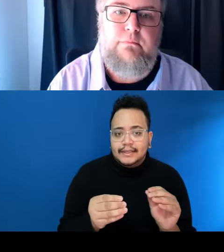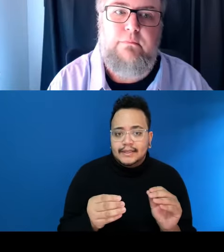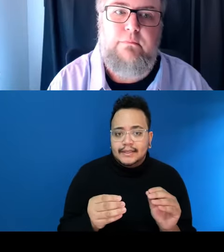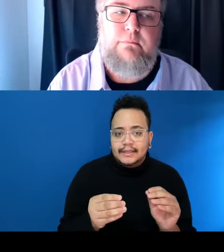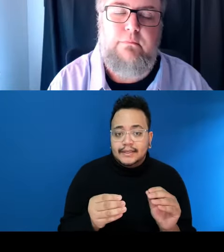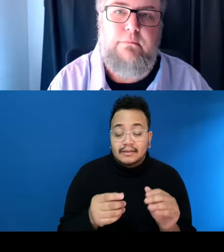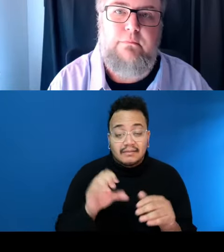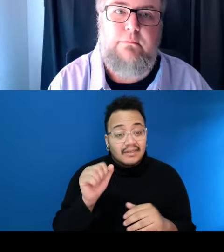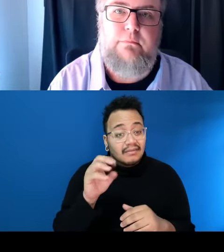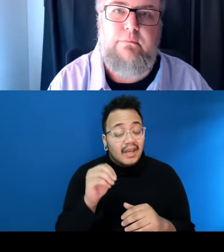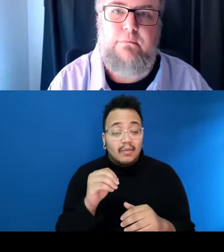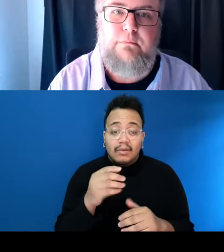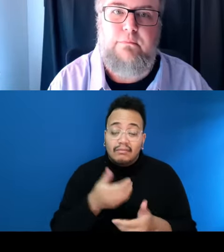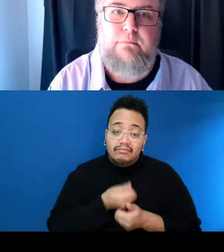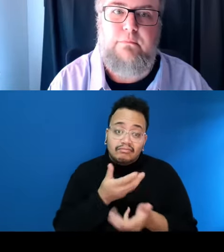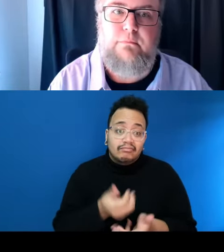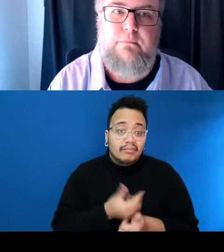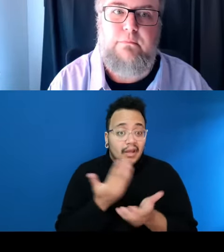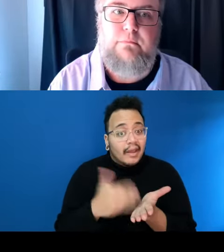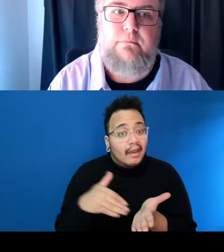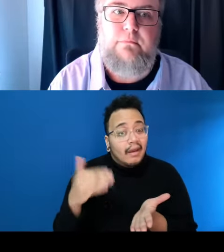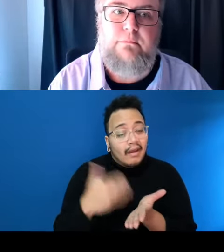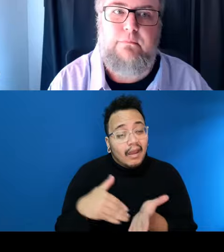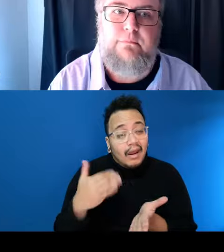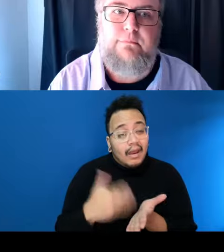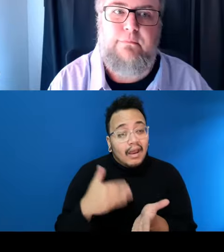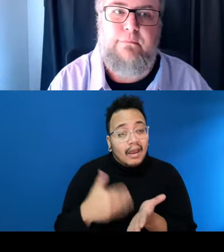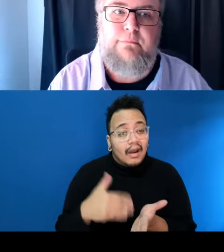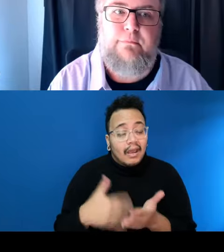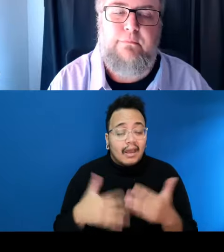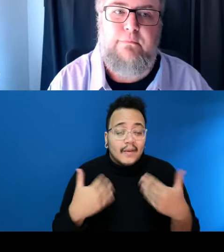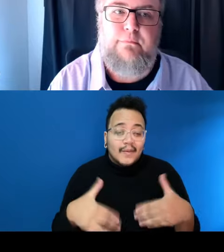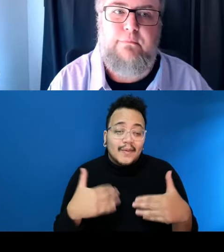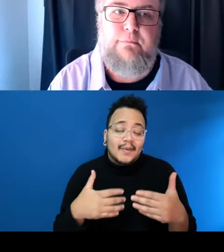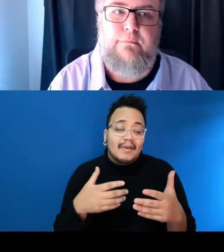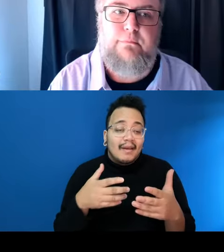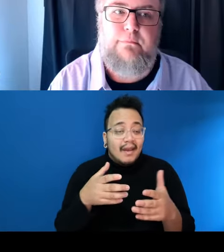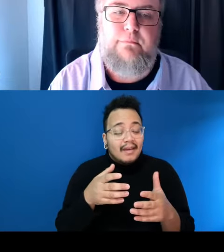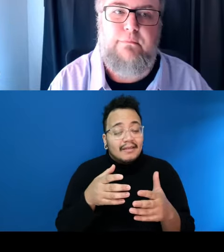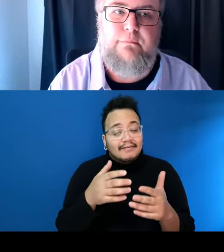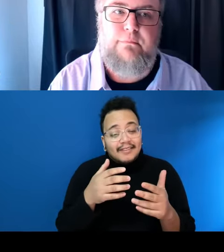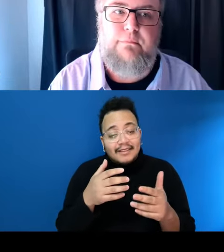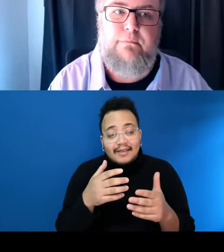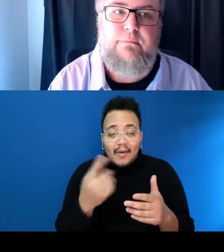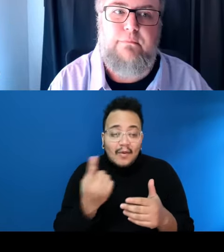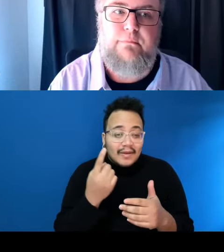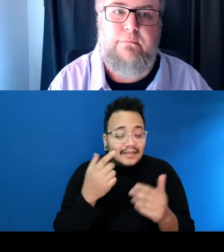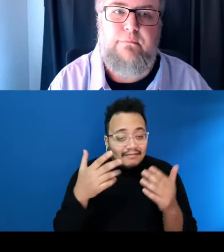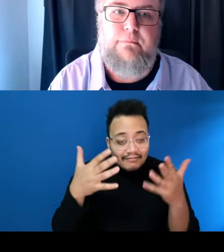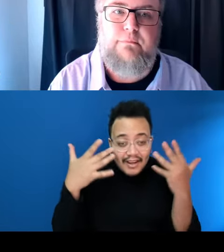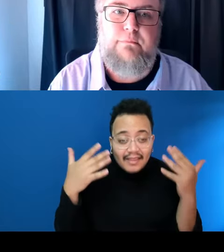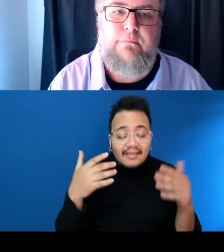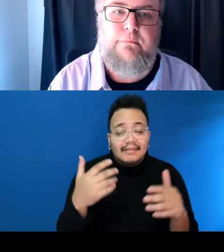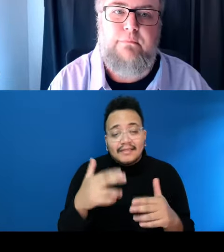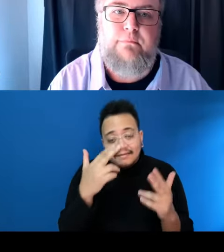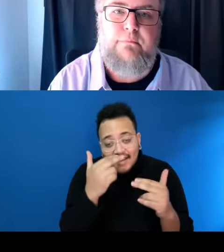as Sam does with vulnerability and humor and genuine sweetness and willingness to connect to an audience